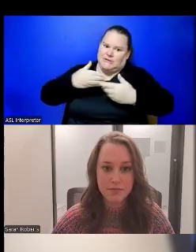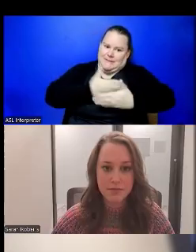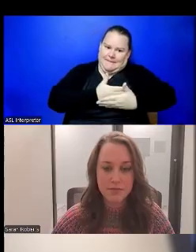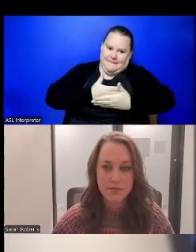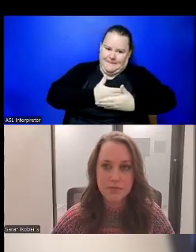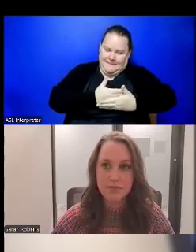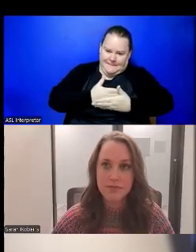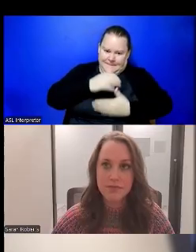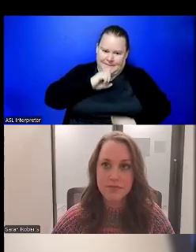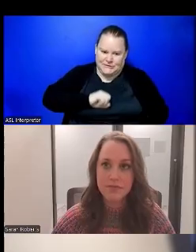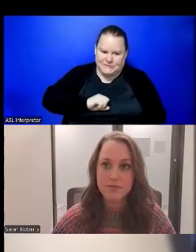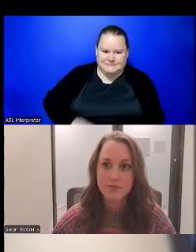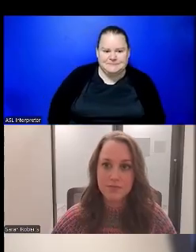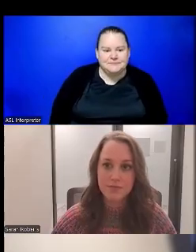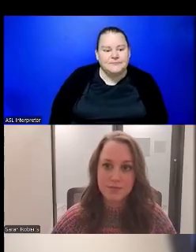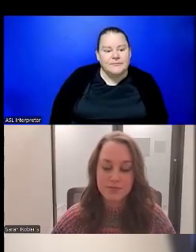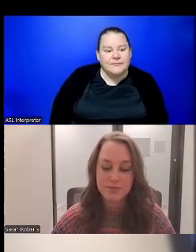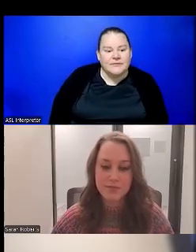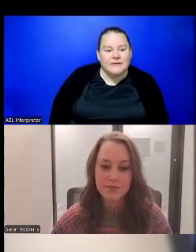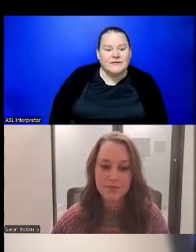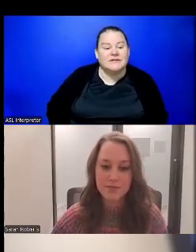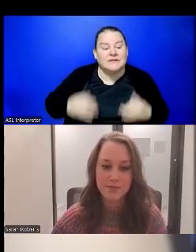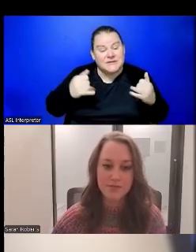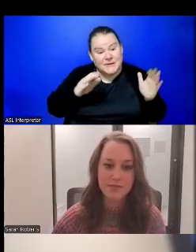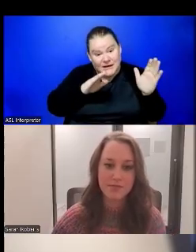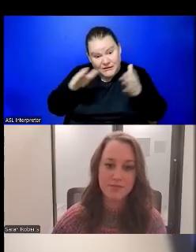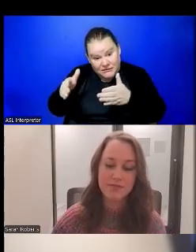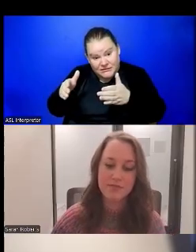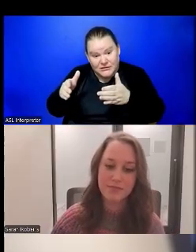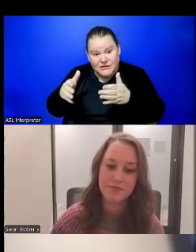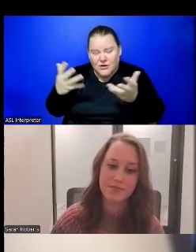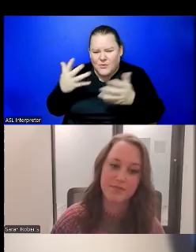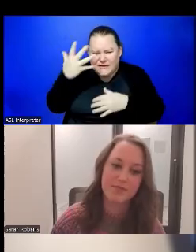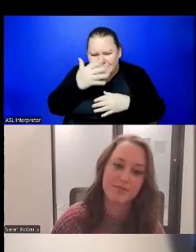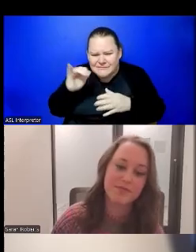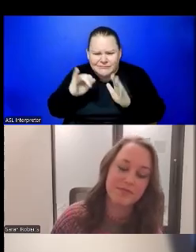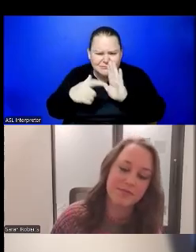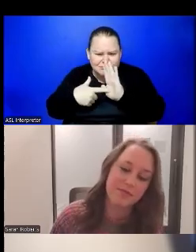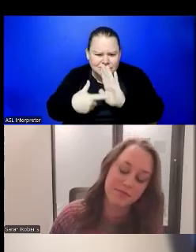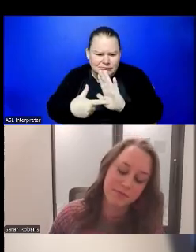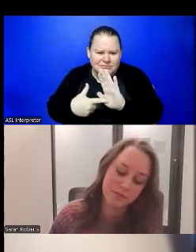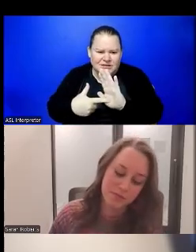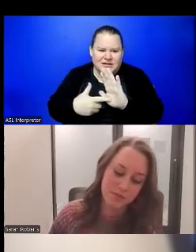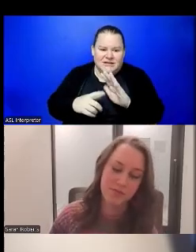All right, transitioning now to talk about some of the clinical features of prader willi syndrome, starting with infancy,